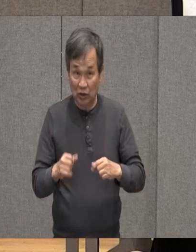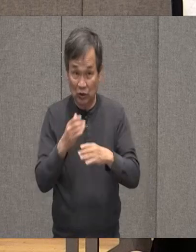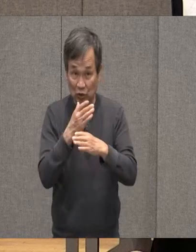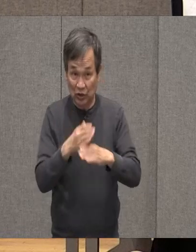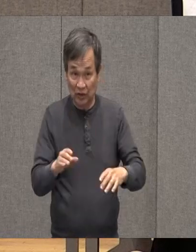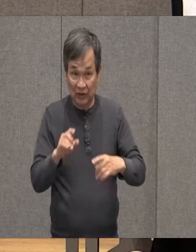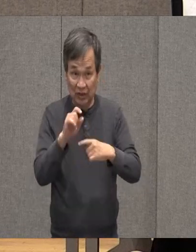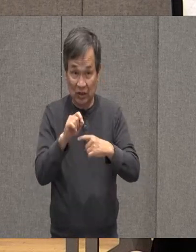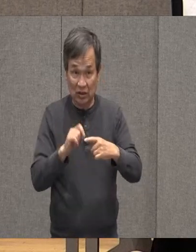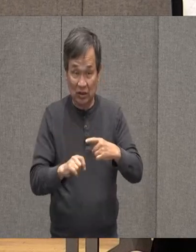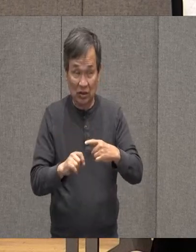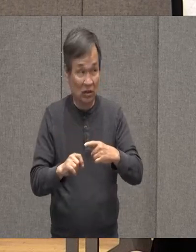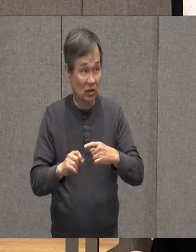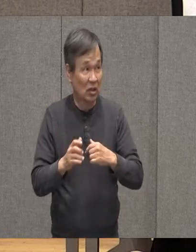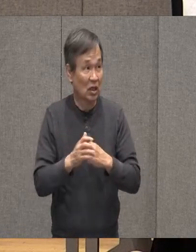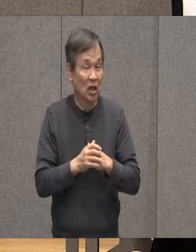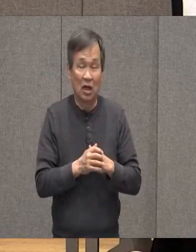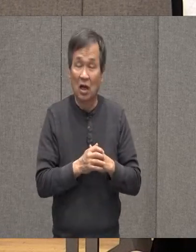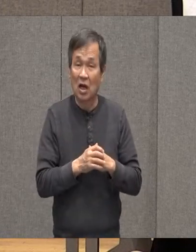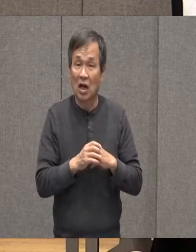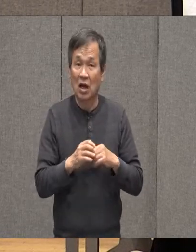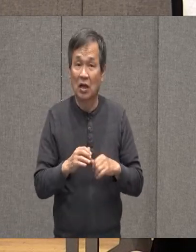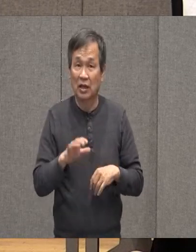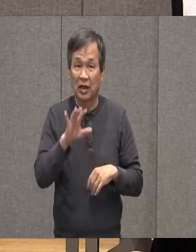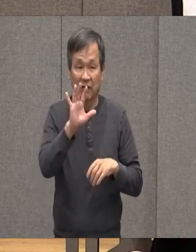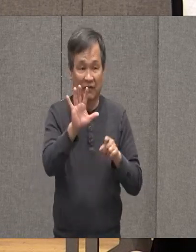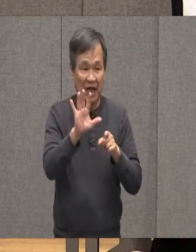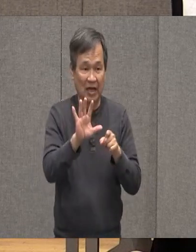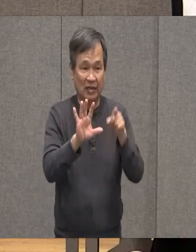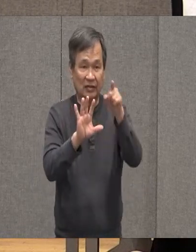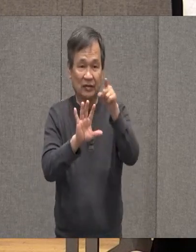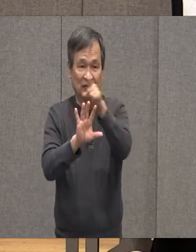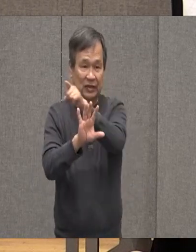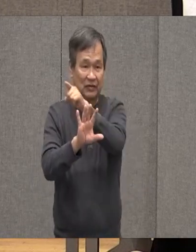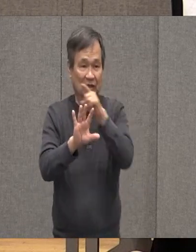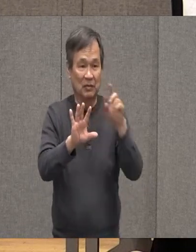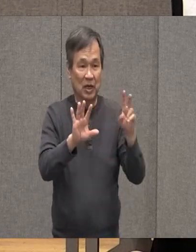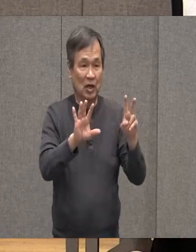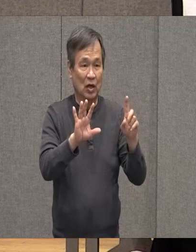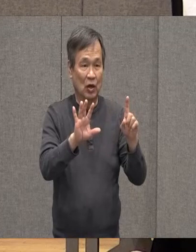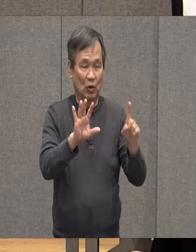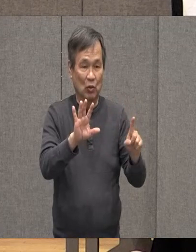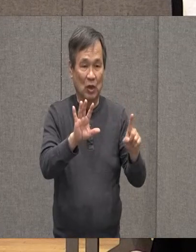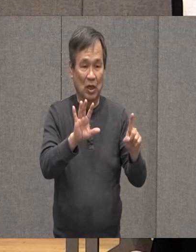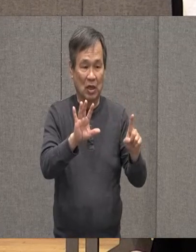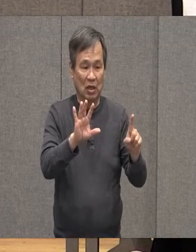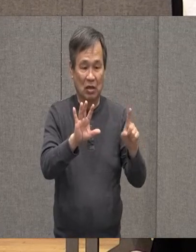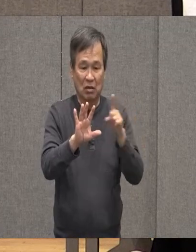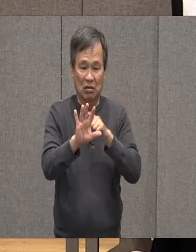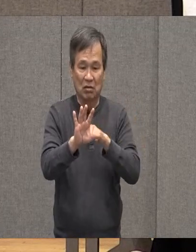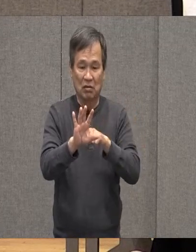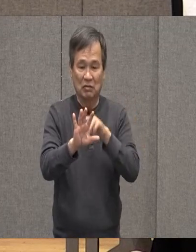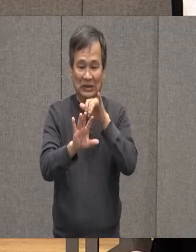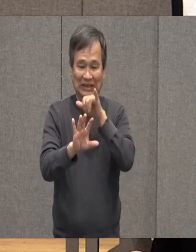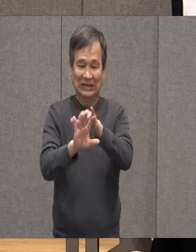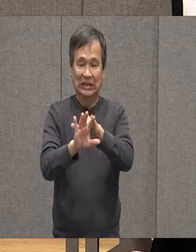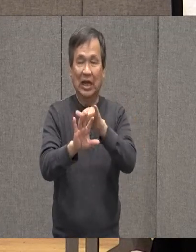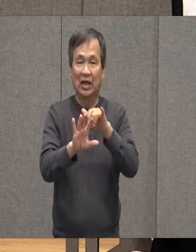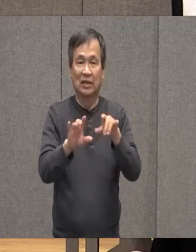[Miss Karnas] You could do any of them you want I think. I guess 5/1, any number divided by itself it's gonna be that same number.